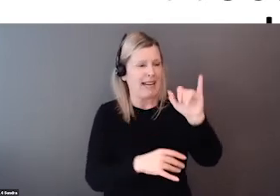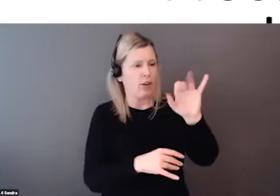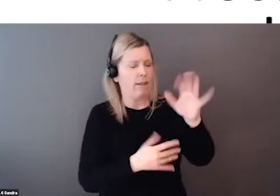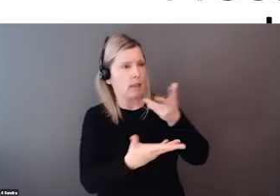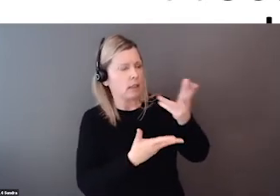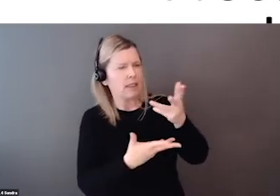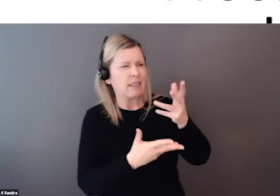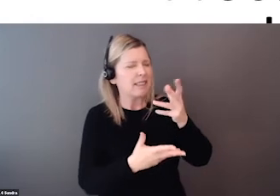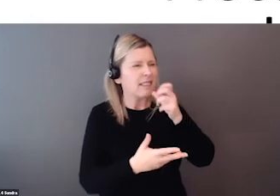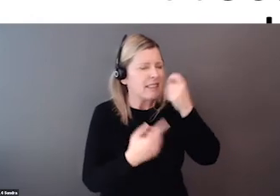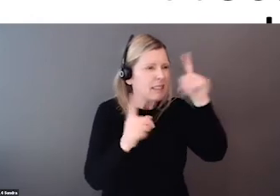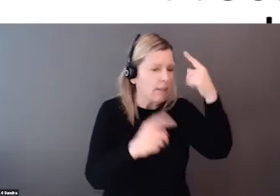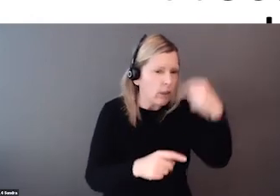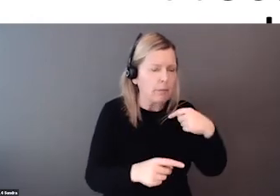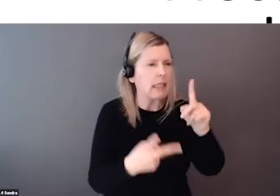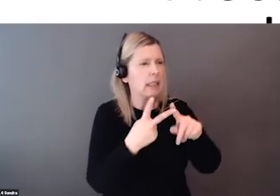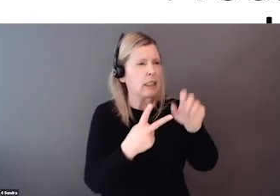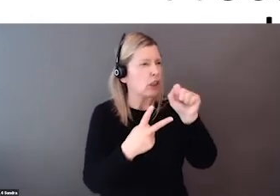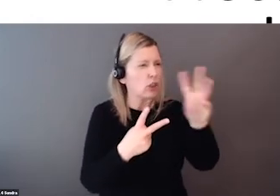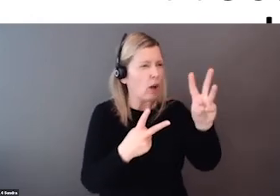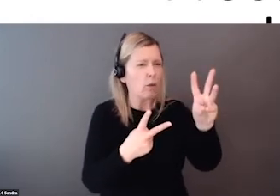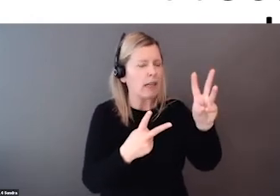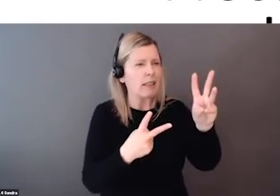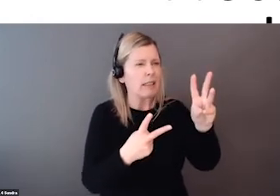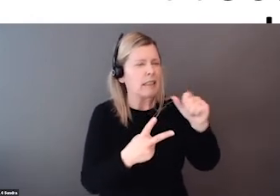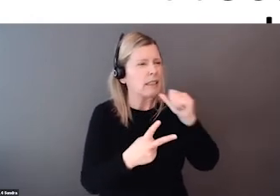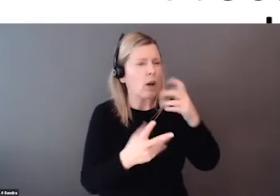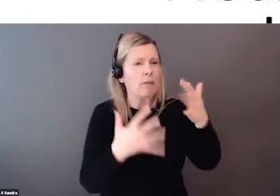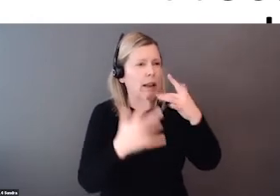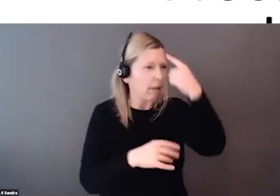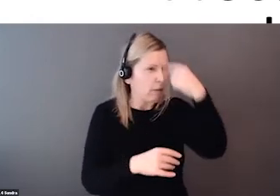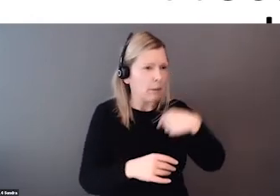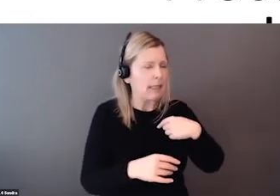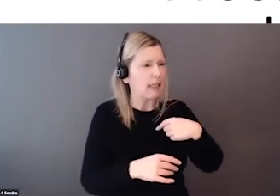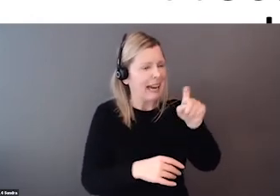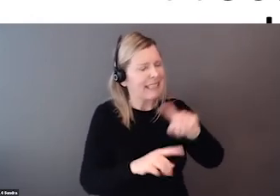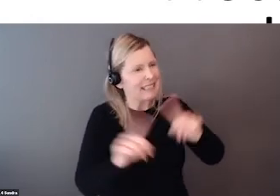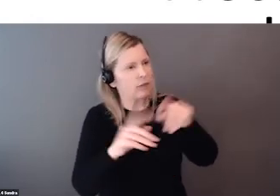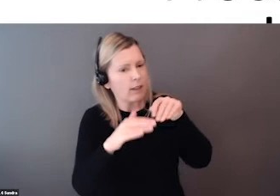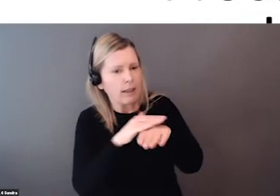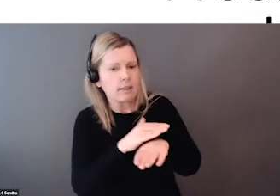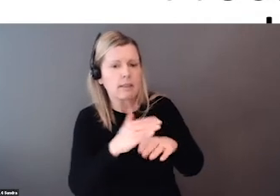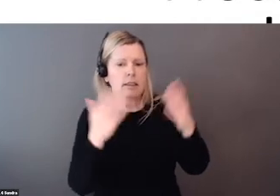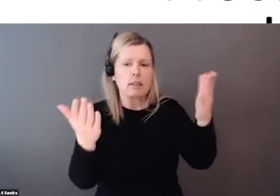essential software that does not interoperate with alternative access systems, inaccessible file formats,